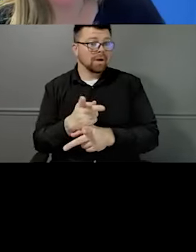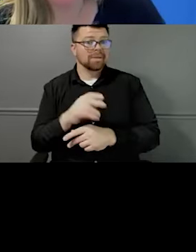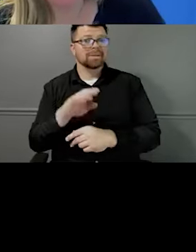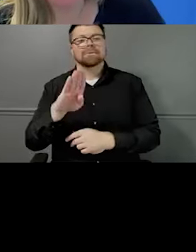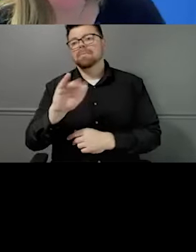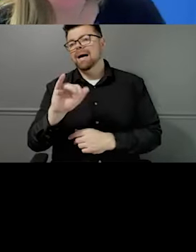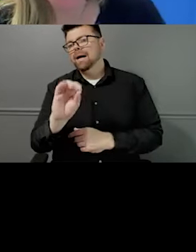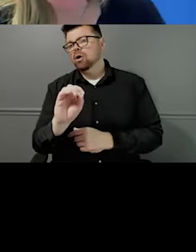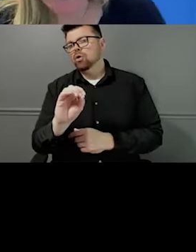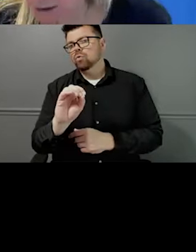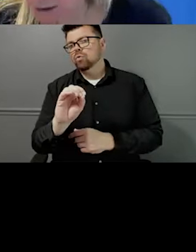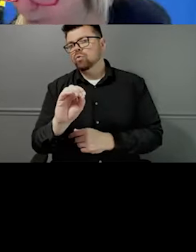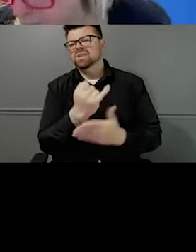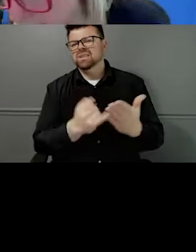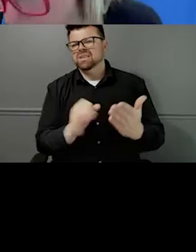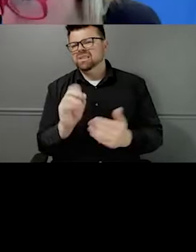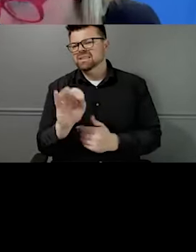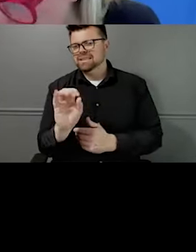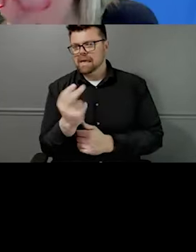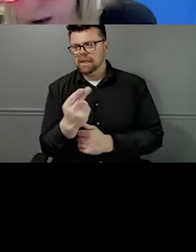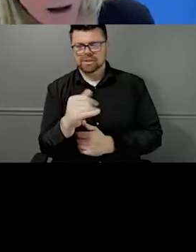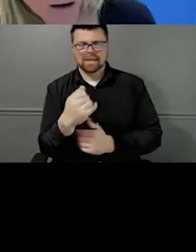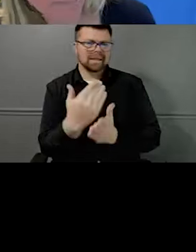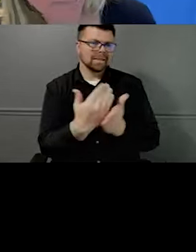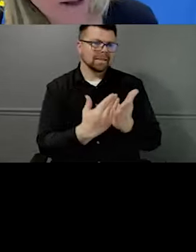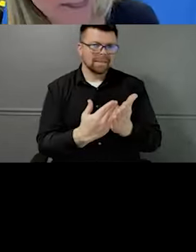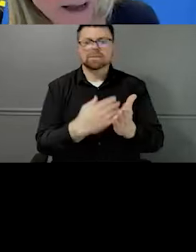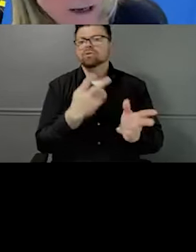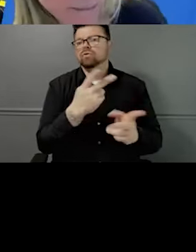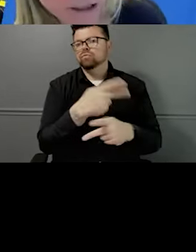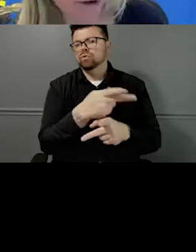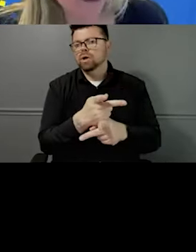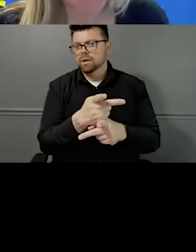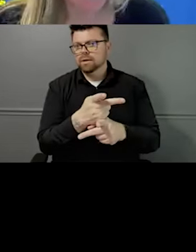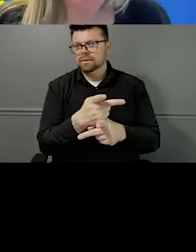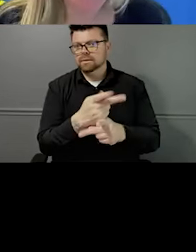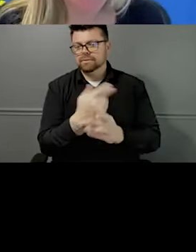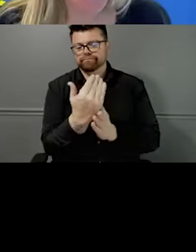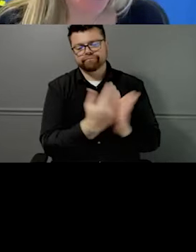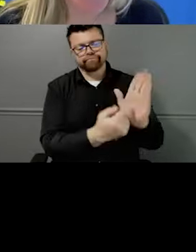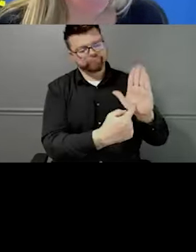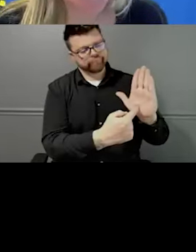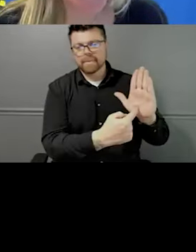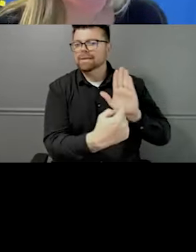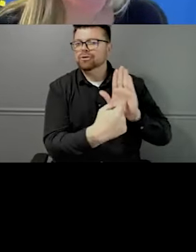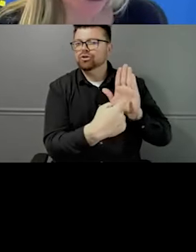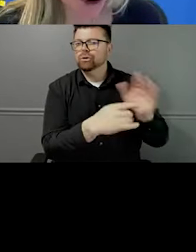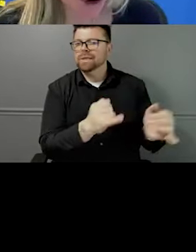it is a list of products that demonstrate the individual's ability to